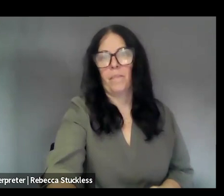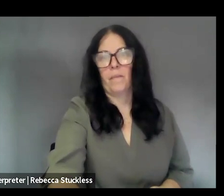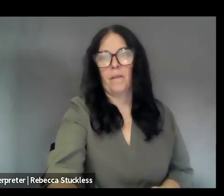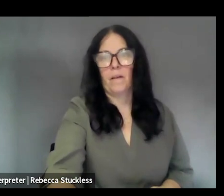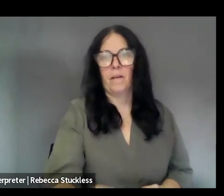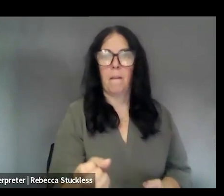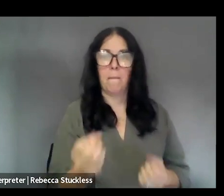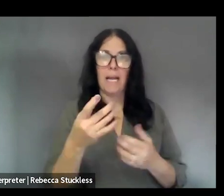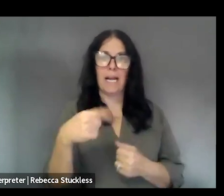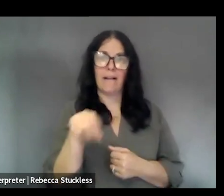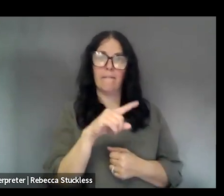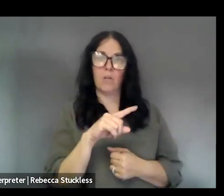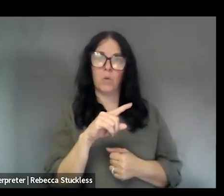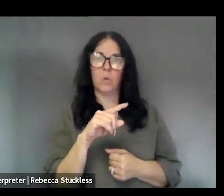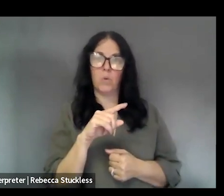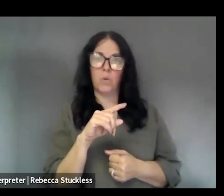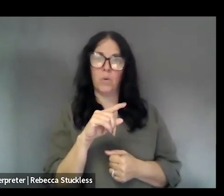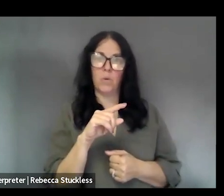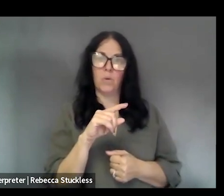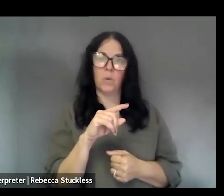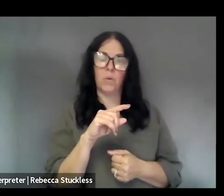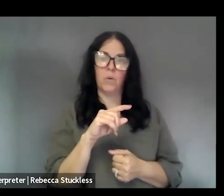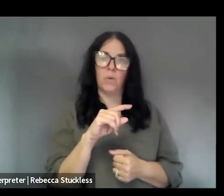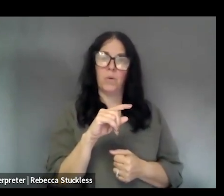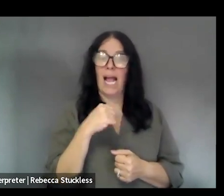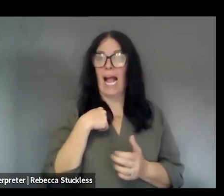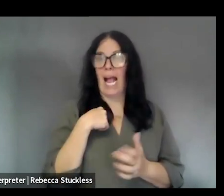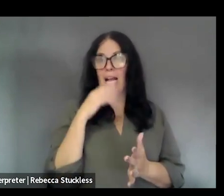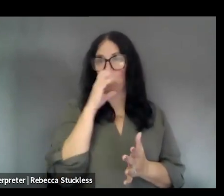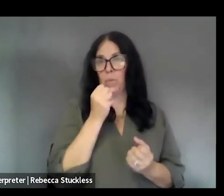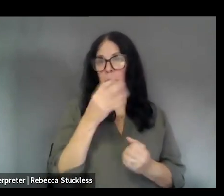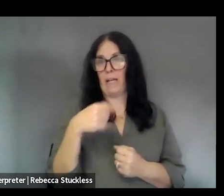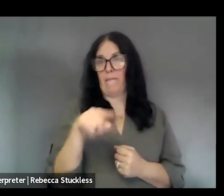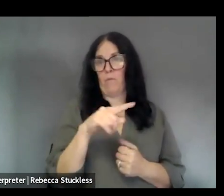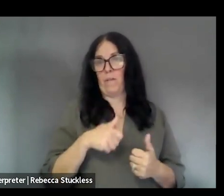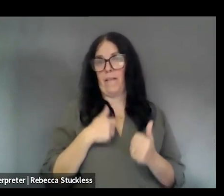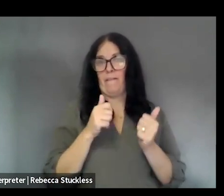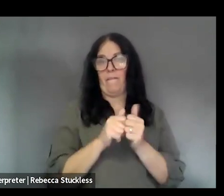...I'm assuming a lot of you here live with an autoimmune disease or you have a family member